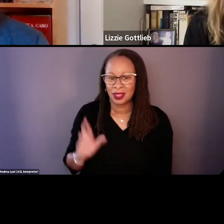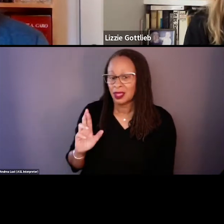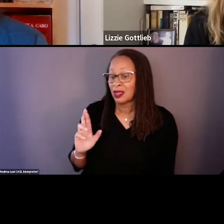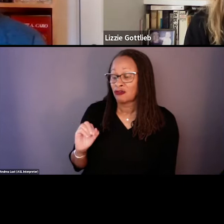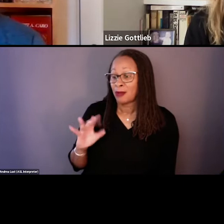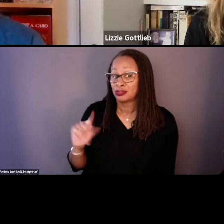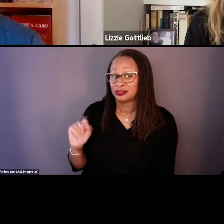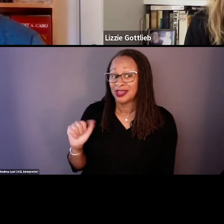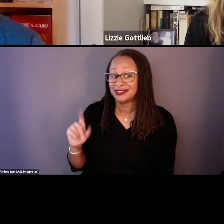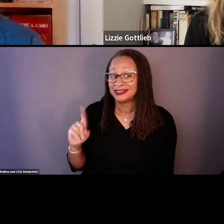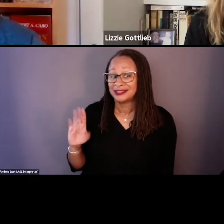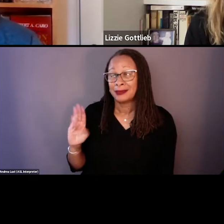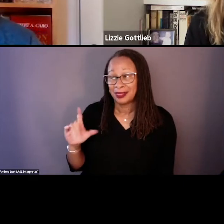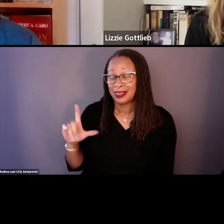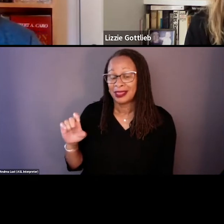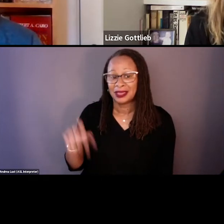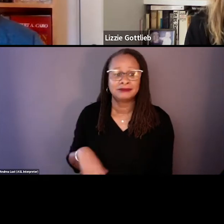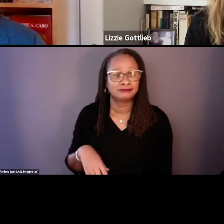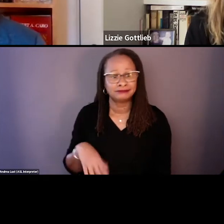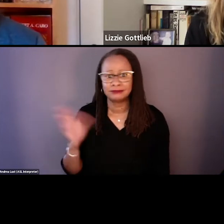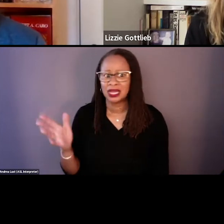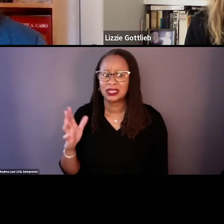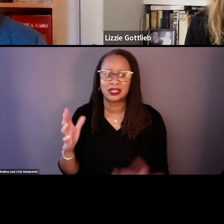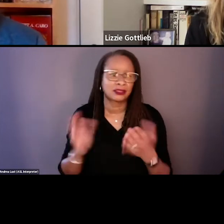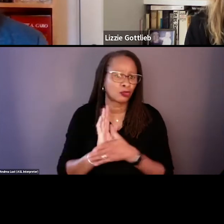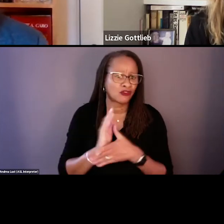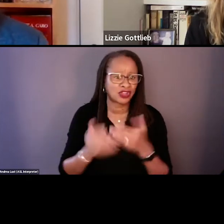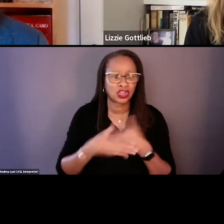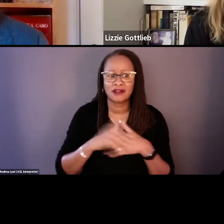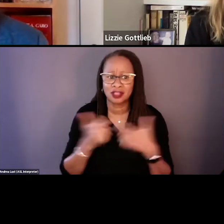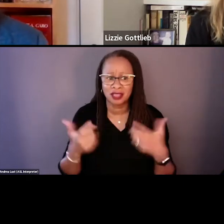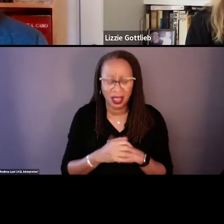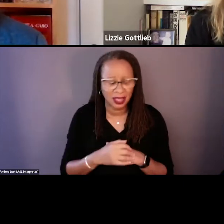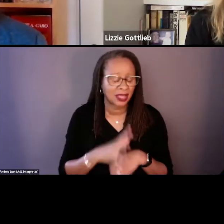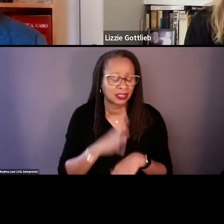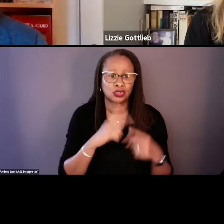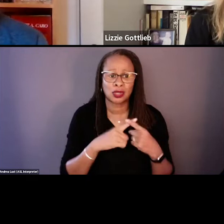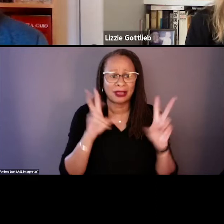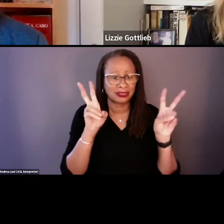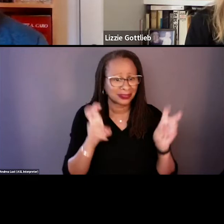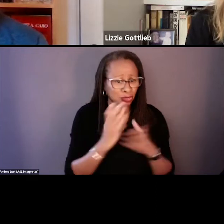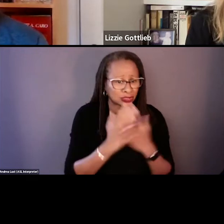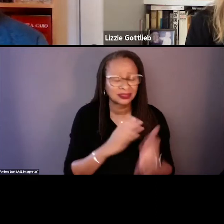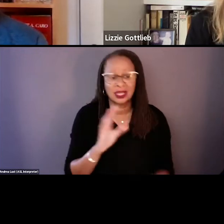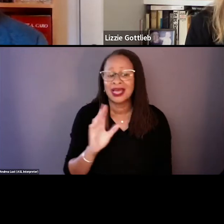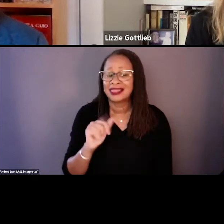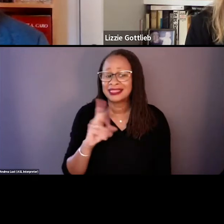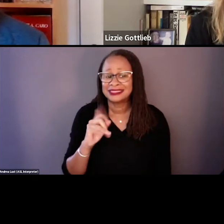I mean, it's- I mean, the movie covers a lot. It's not just the relationship, you're getting in small biographies of Robert Moses and Lyndon Johnson, the subjects of Caro's books,